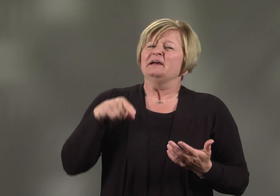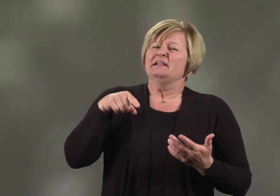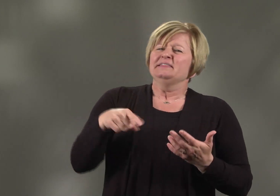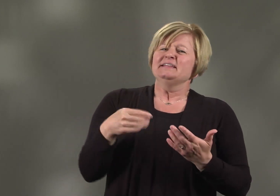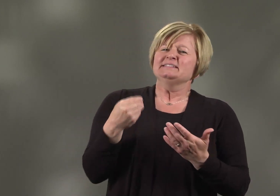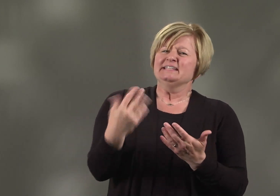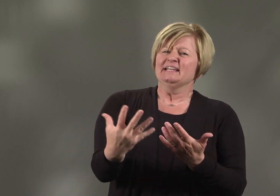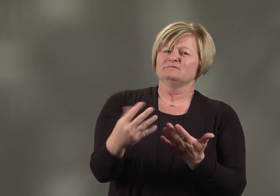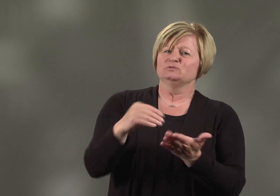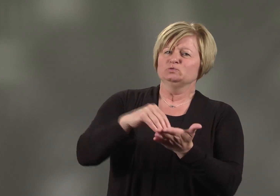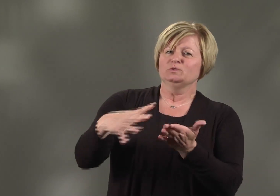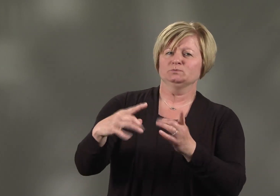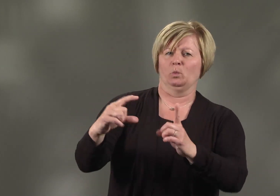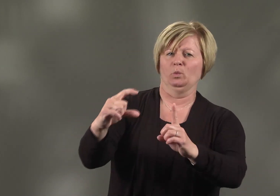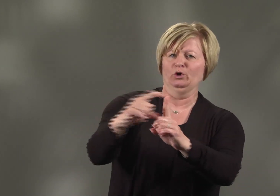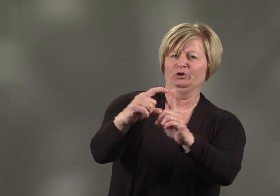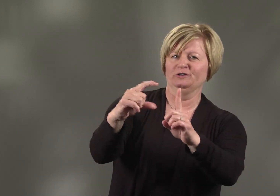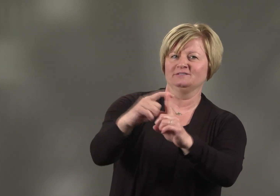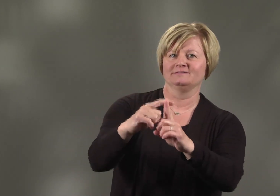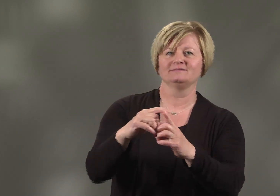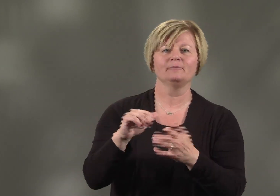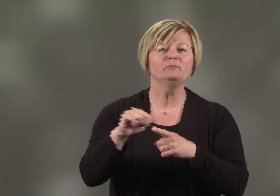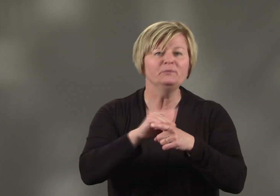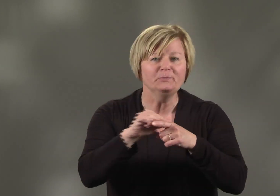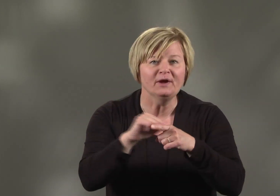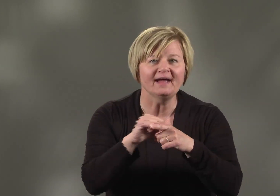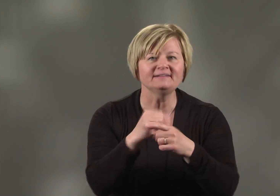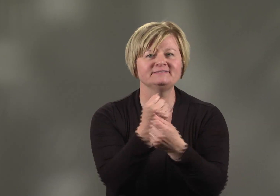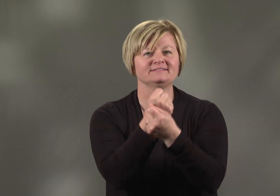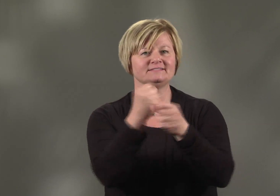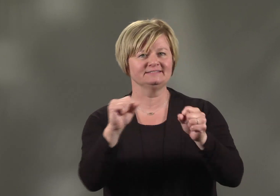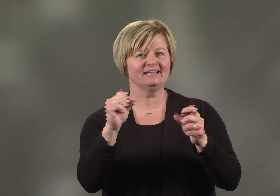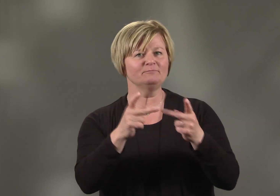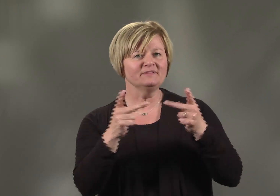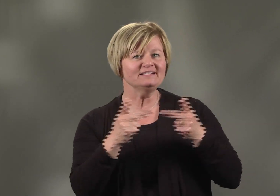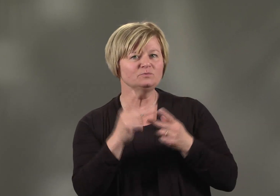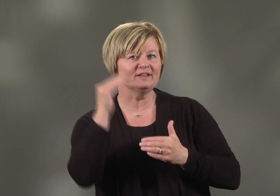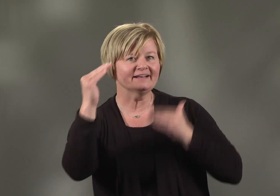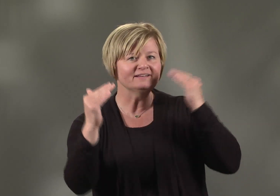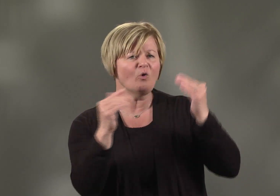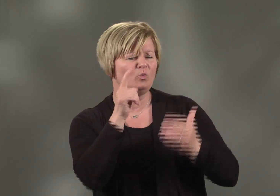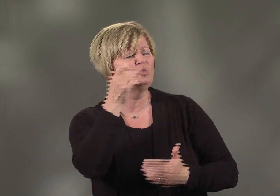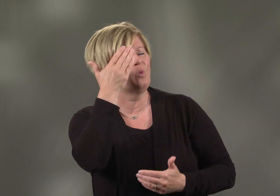This gives students words and practice in a safe place with an adult who knows them.